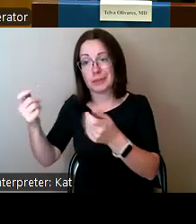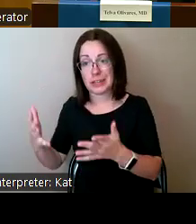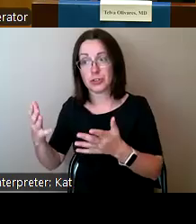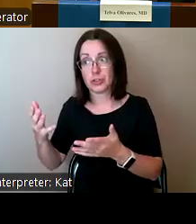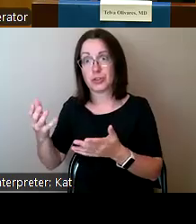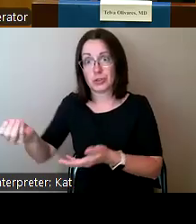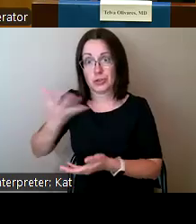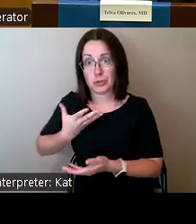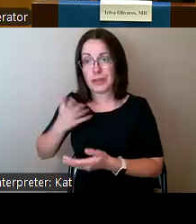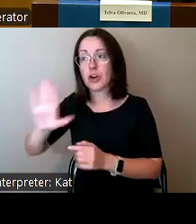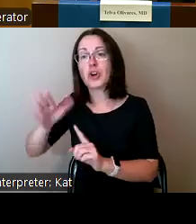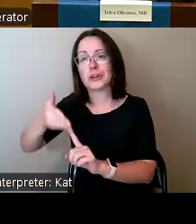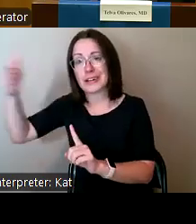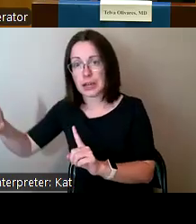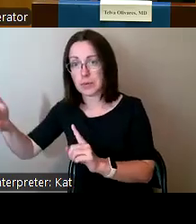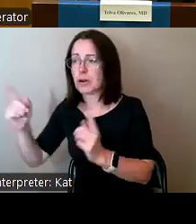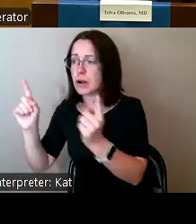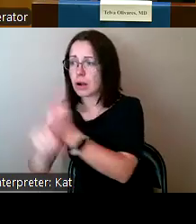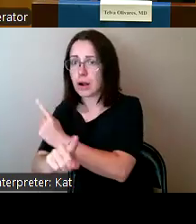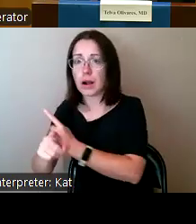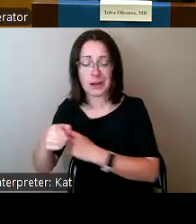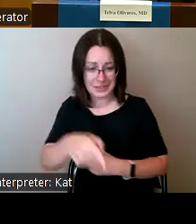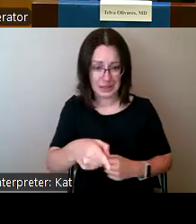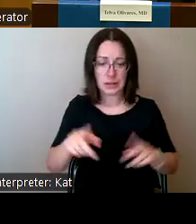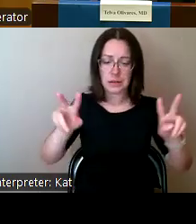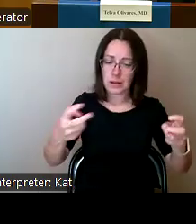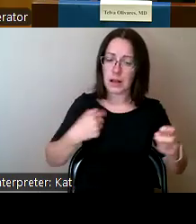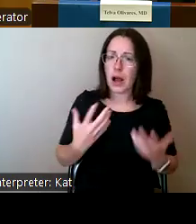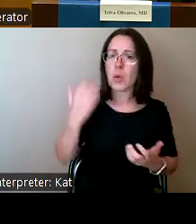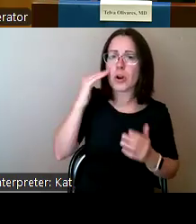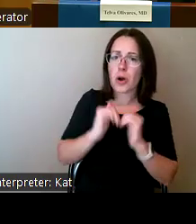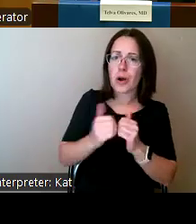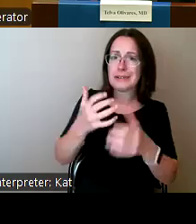they crossed in the street. I want to know how to get the big needle when the time comes. Uh,